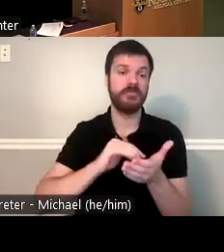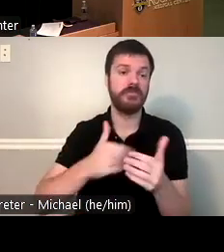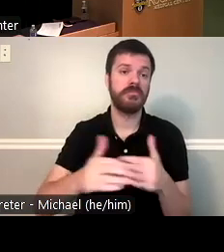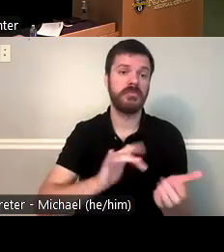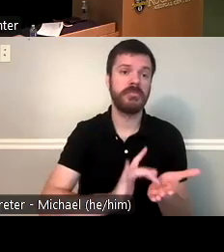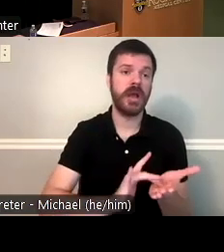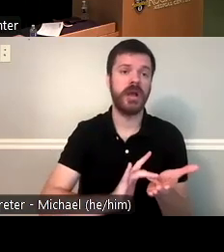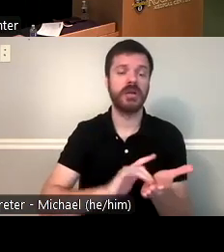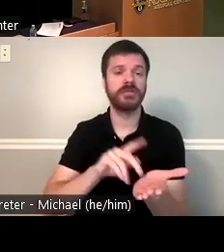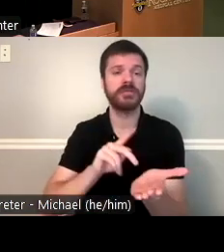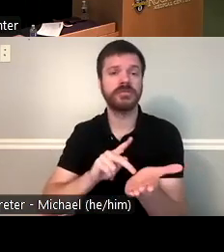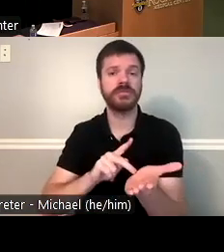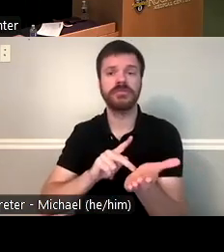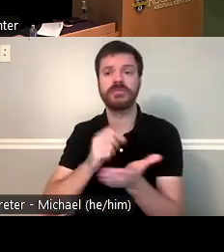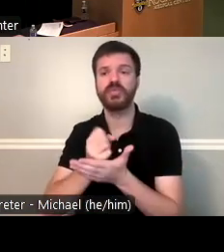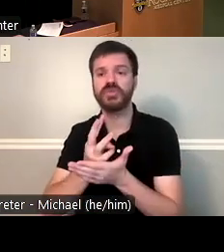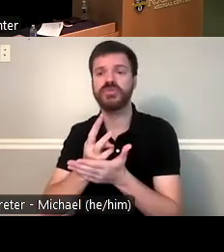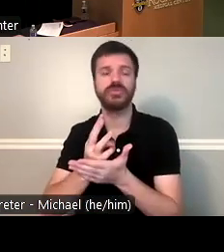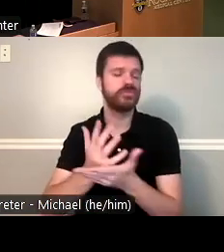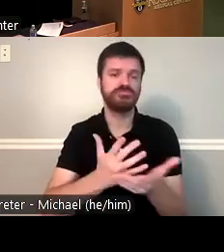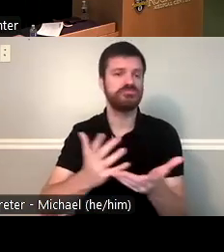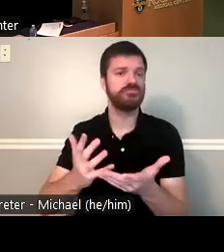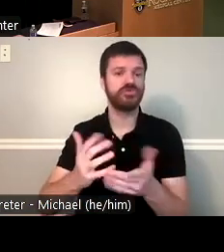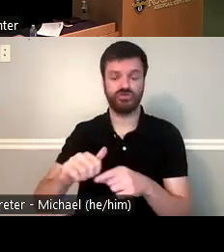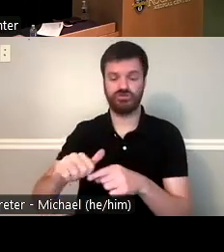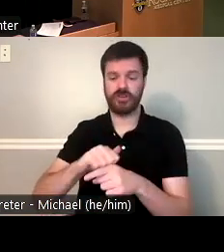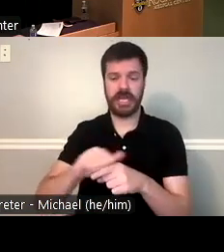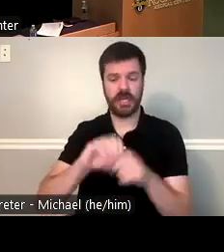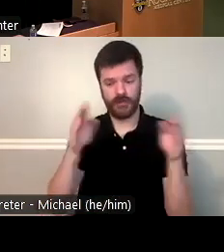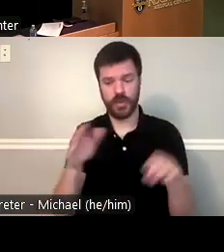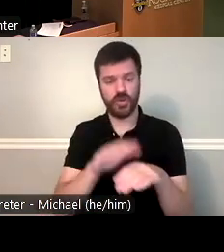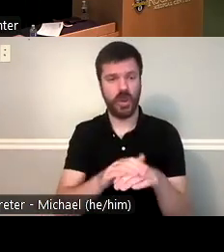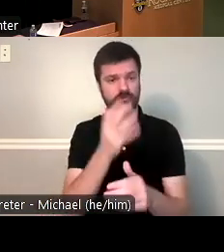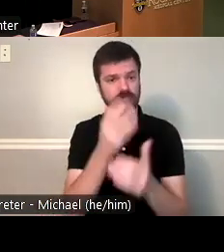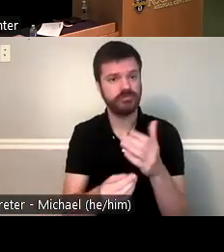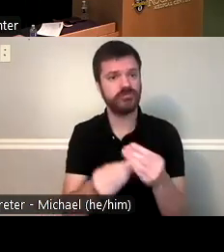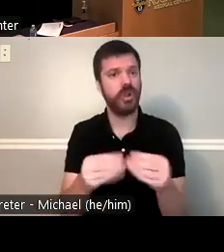psychology social work that really focuses on death and loss and I think uh this is Irving